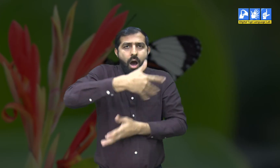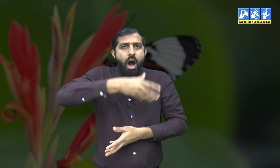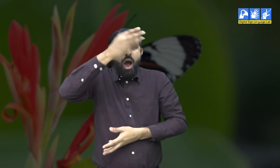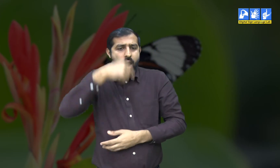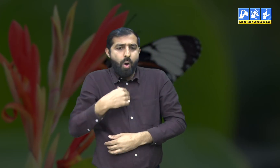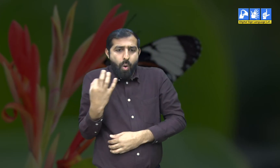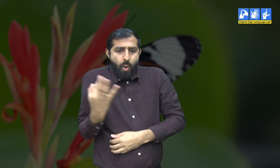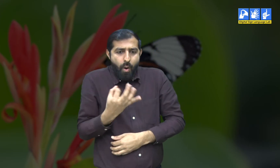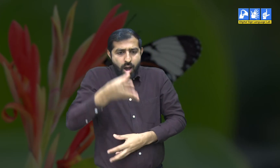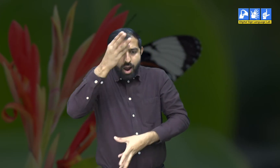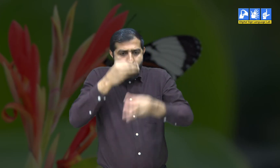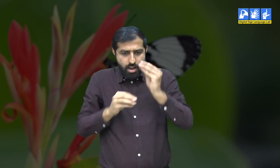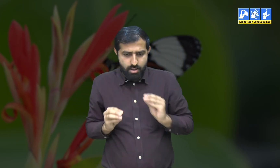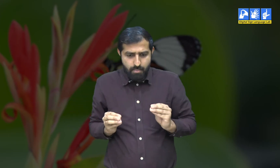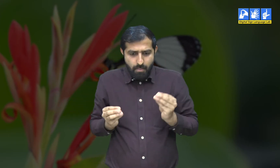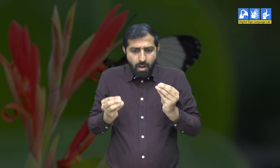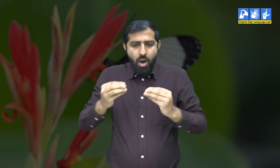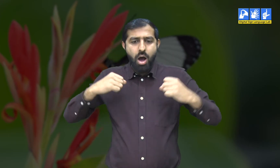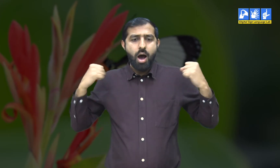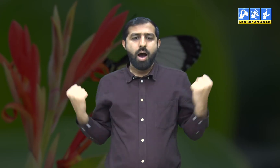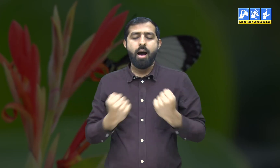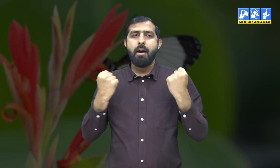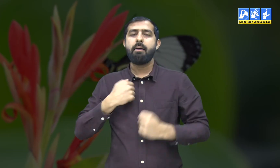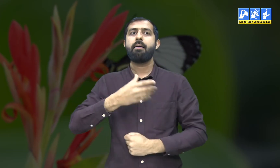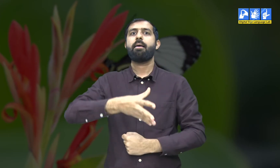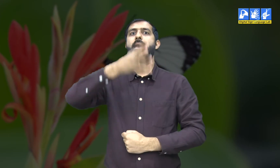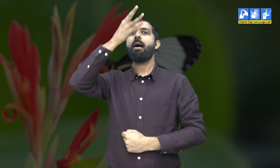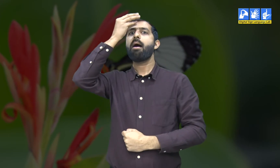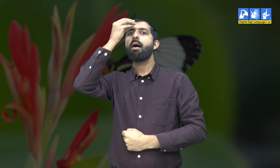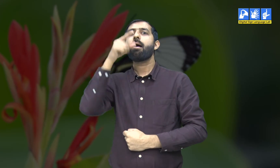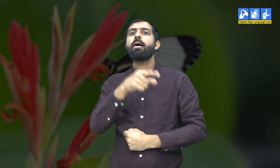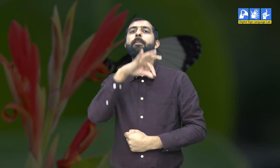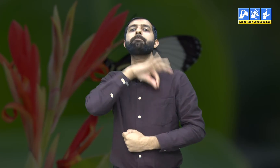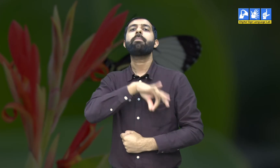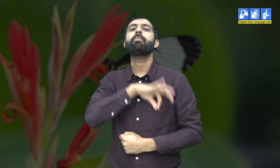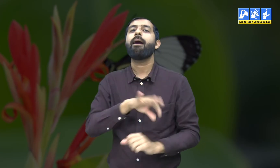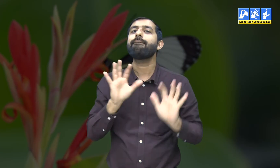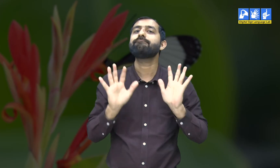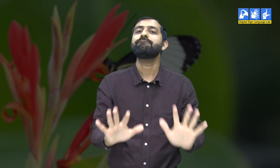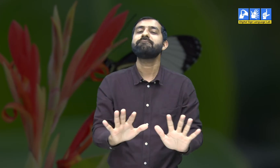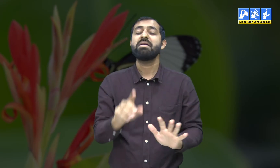He gained knowledge and improved his skills through his hard work.